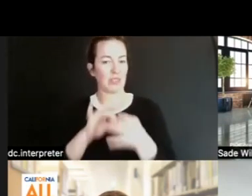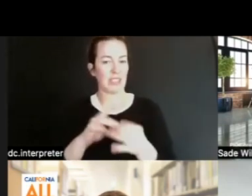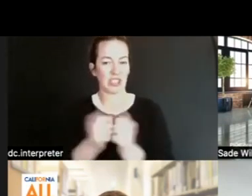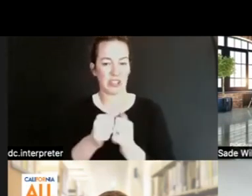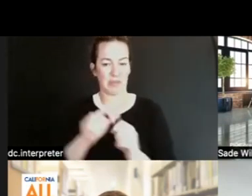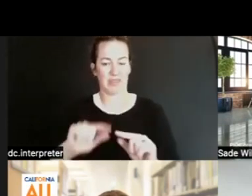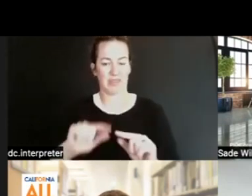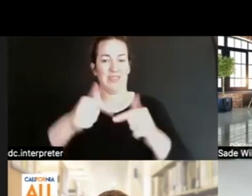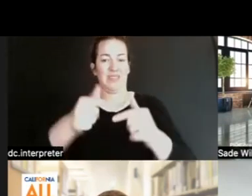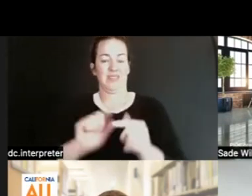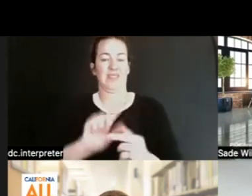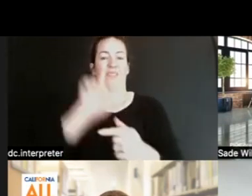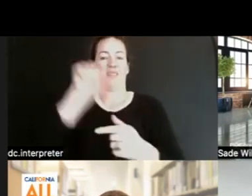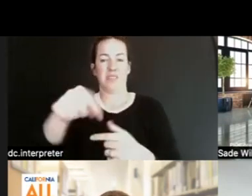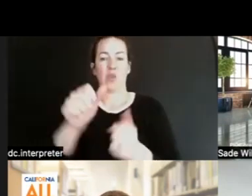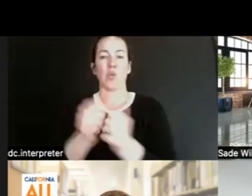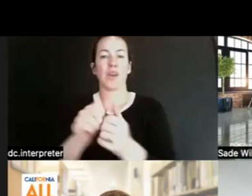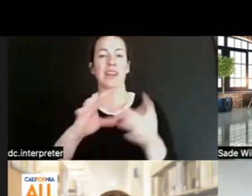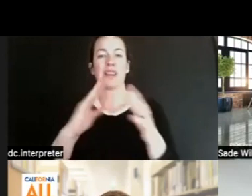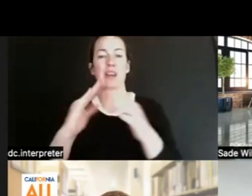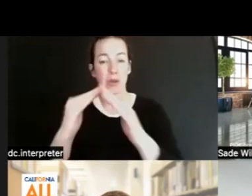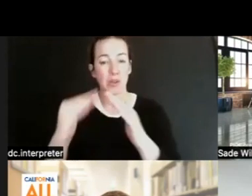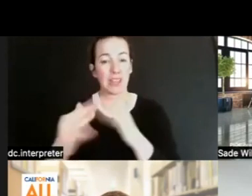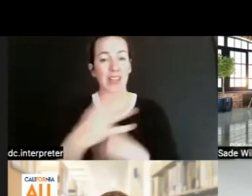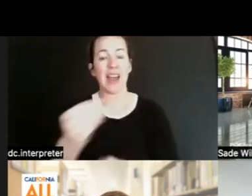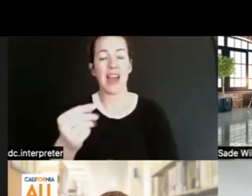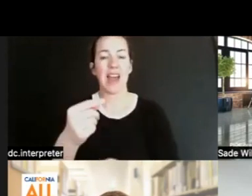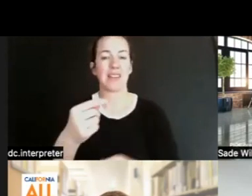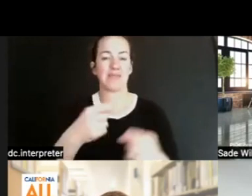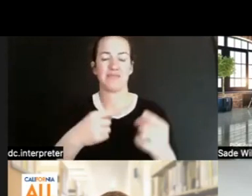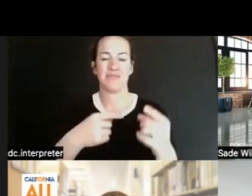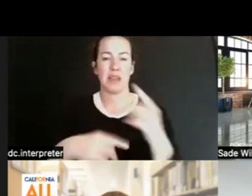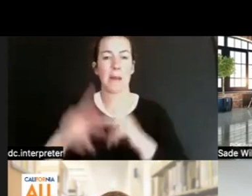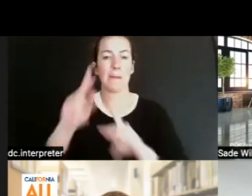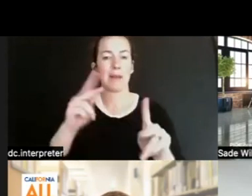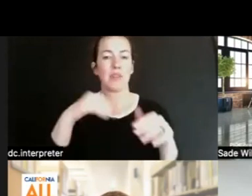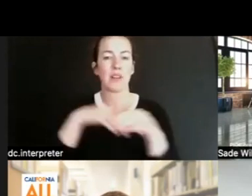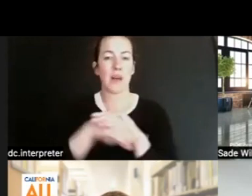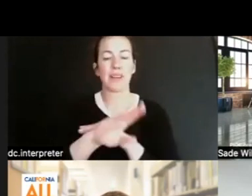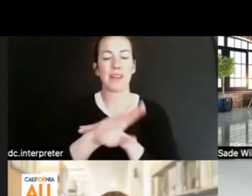solid relationships with the upcoming cohort that was coming in in the next quarter. So we connected